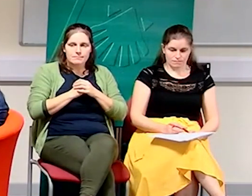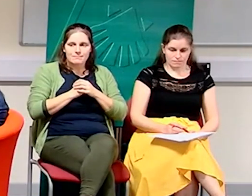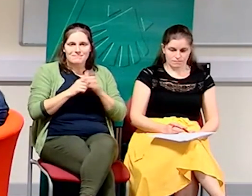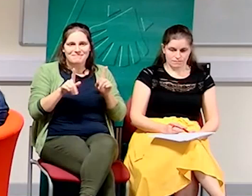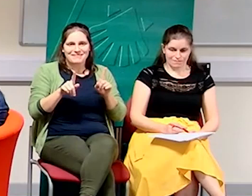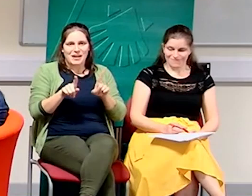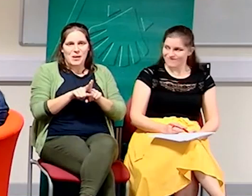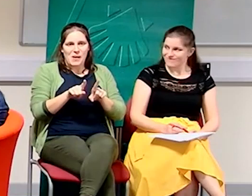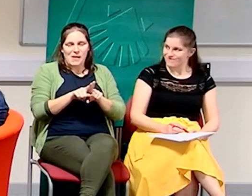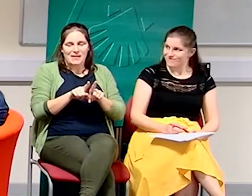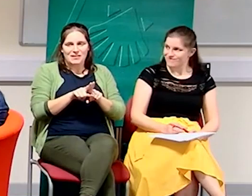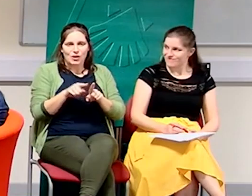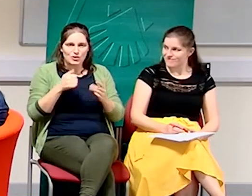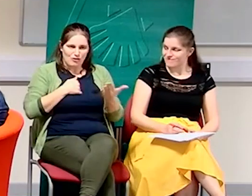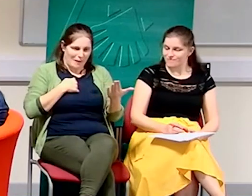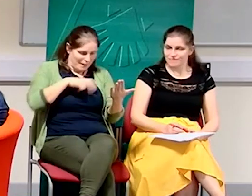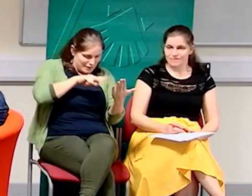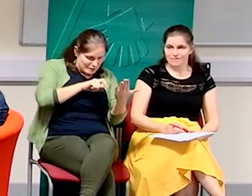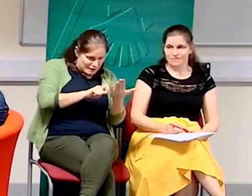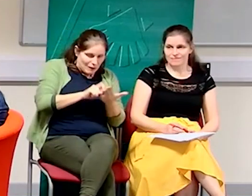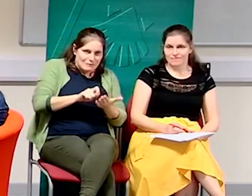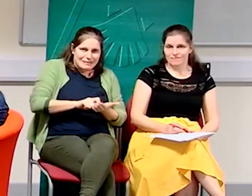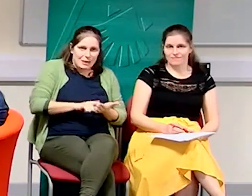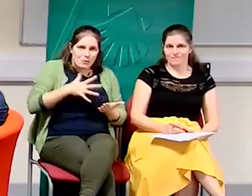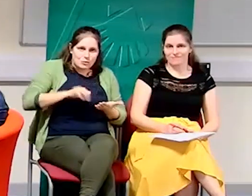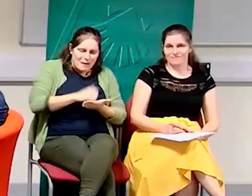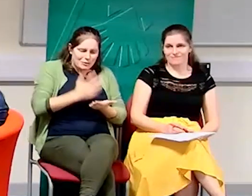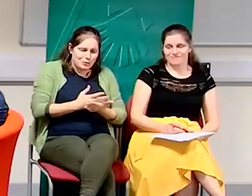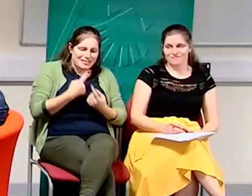I'm using notes here because I really wanted to make sure that I said the points I've got one more